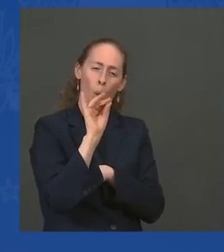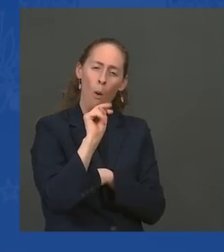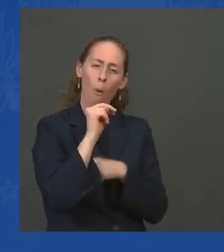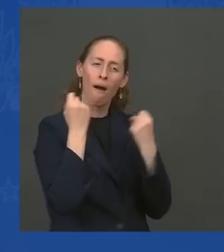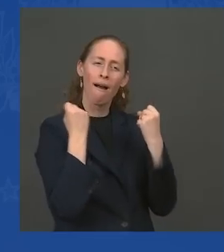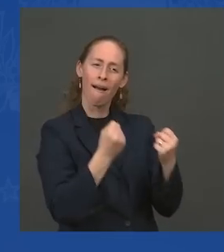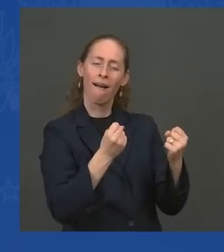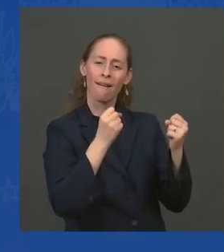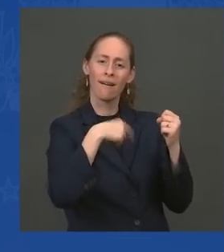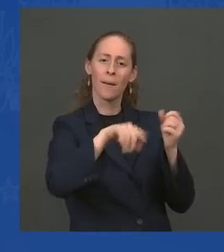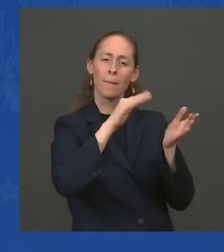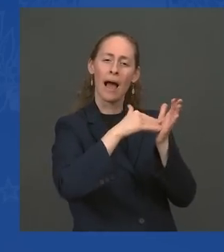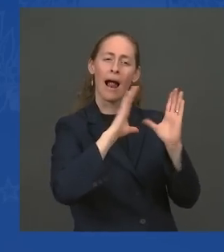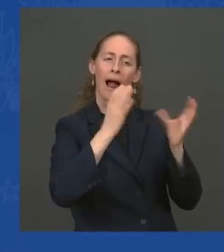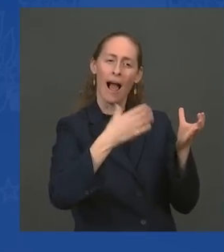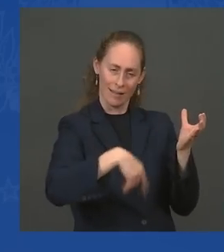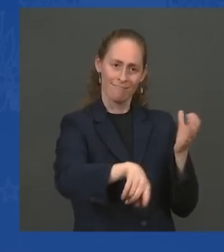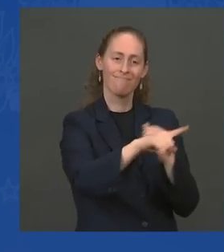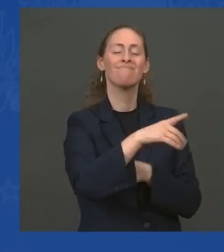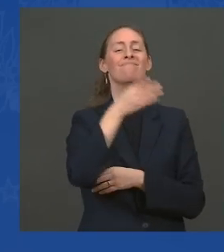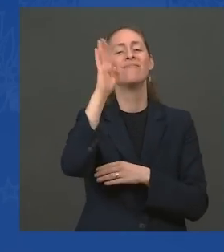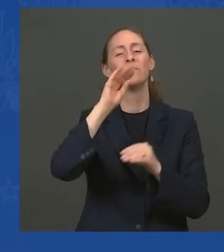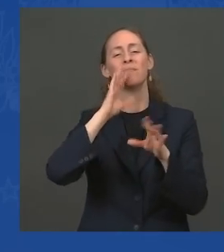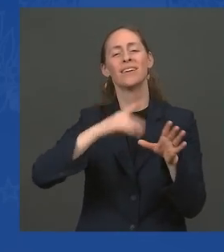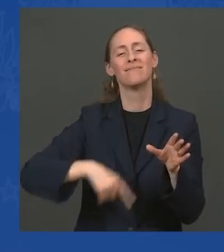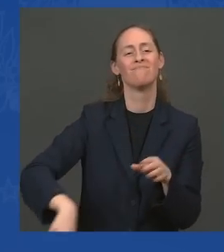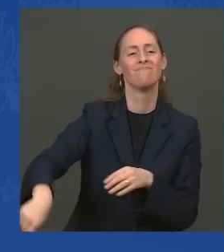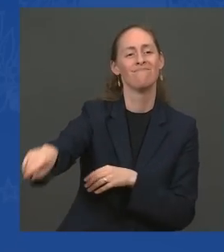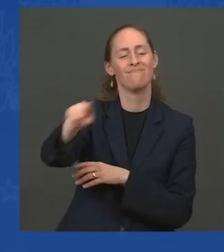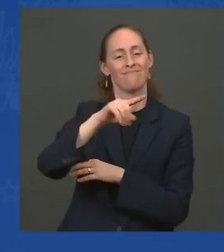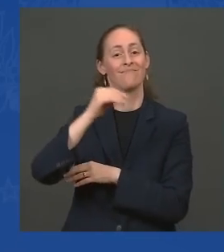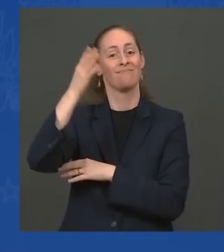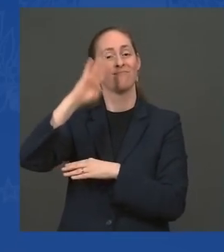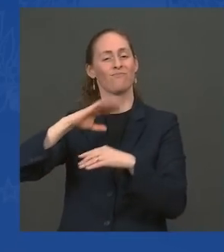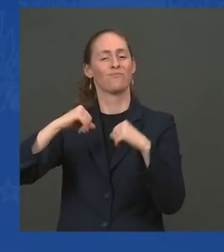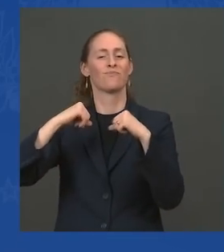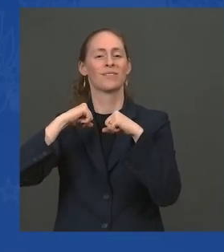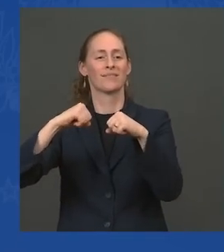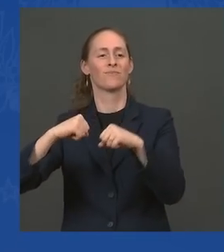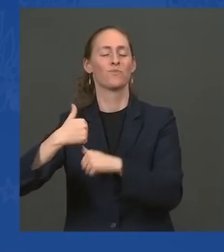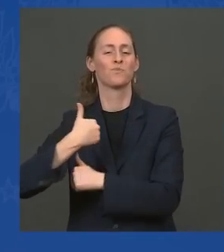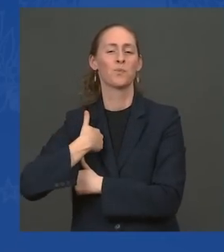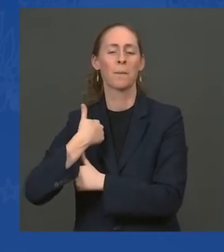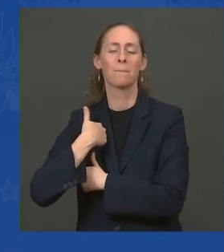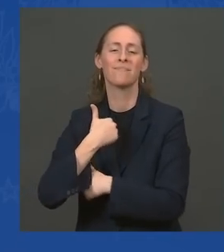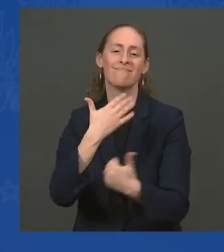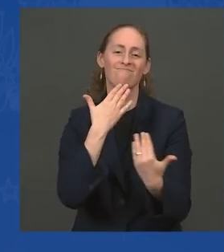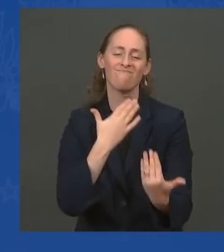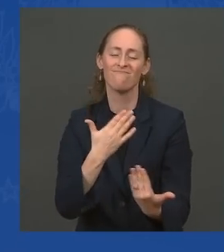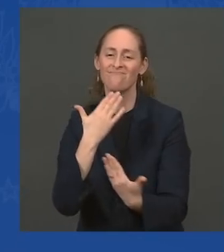May God bless you all. And may God protect our troops. Thank you, thank you, thank you.